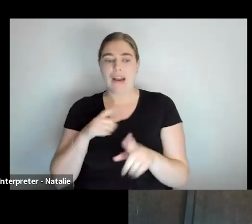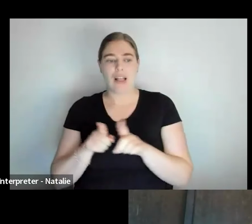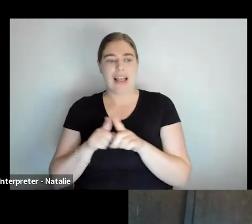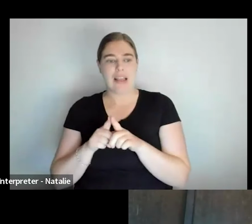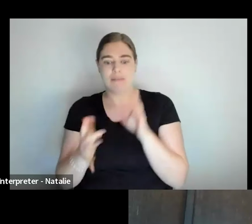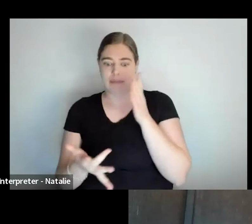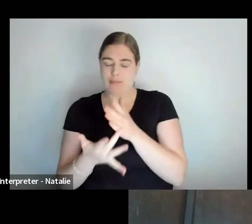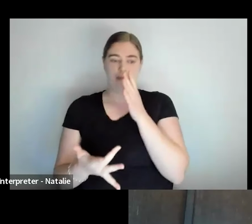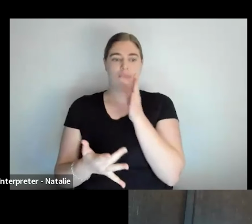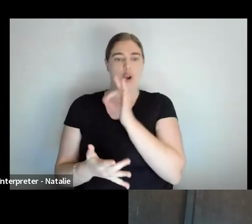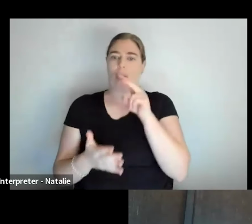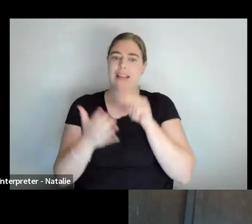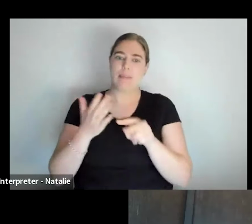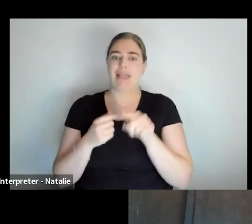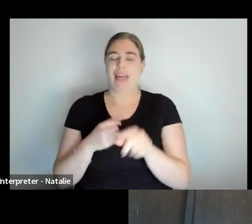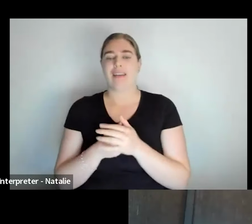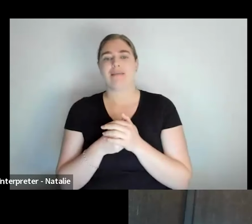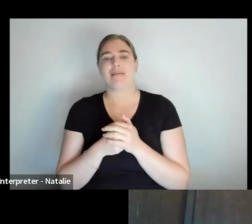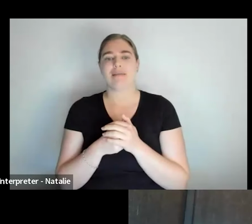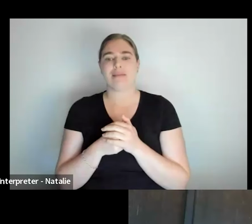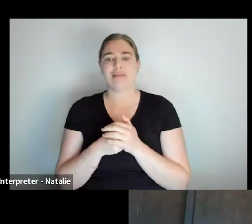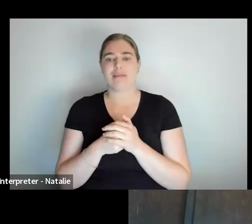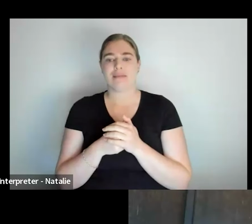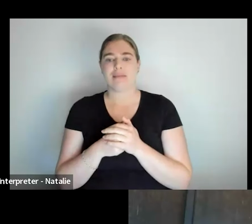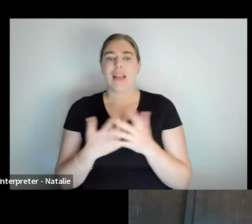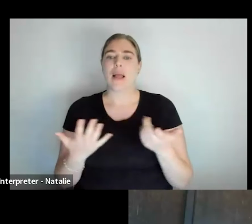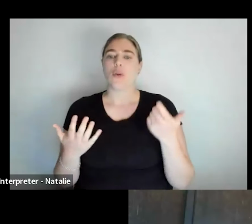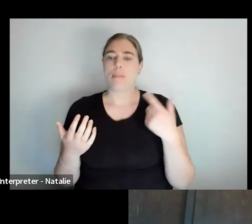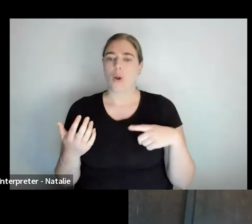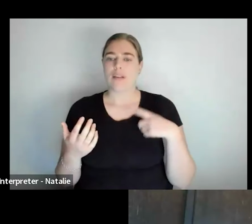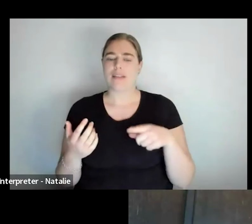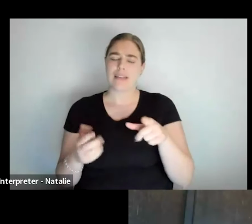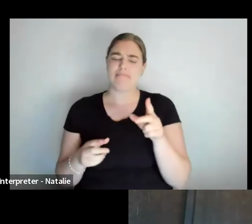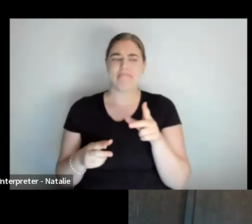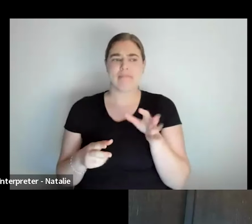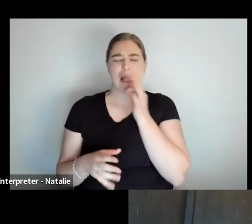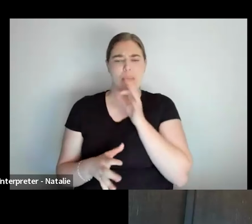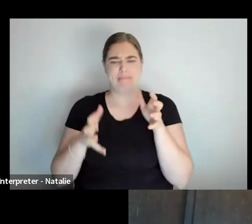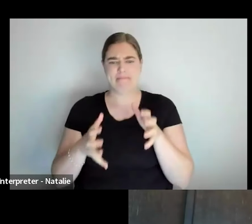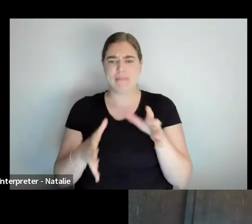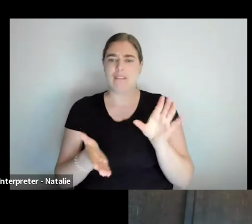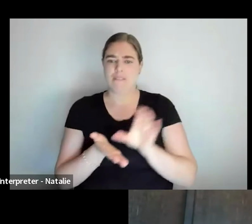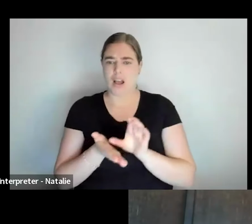aspect of this fund. And because it's an unusual fund, and we are trying a bit of a different way